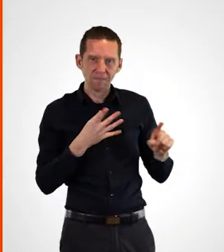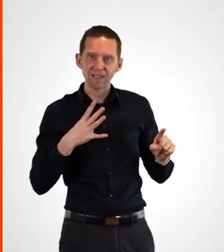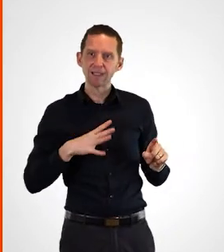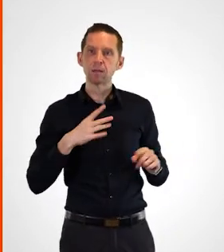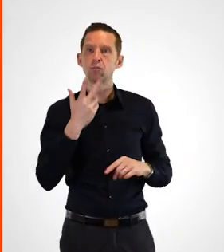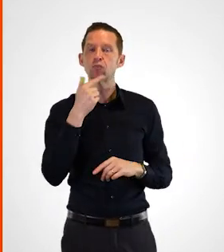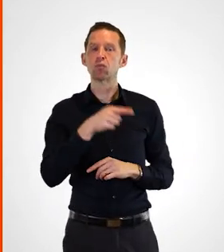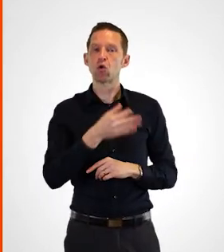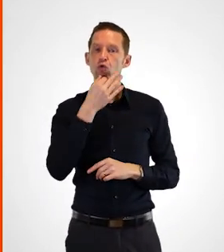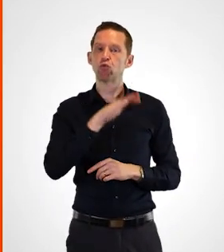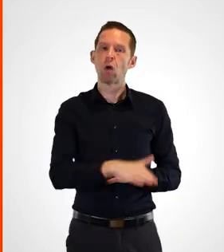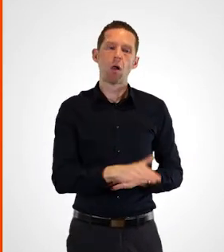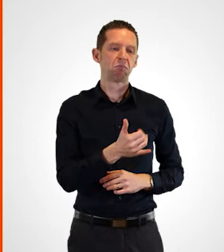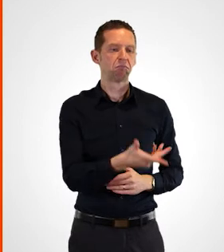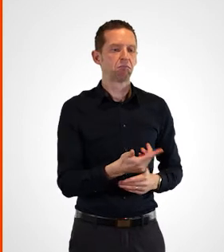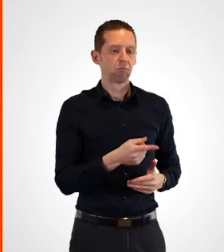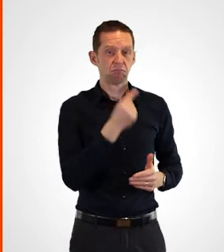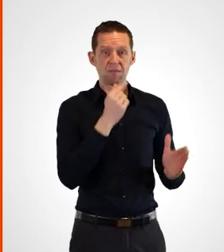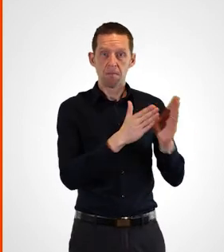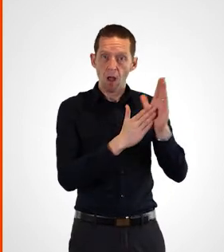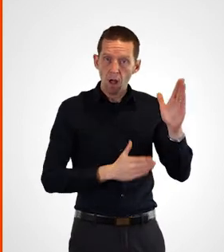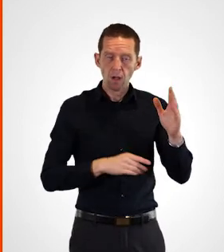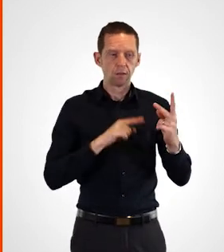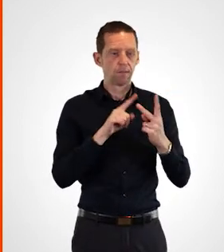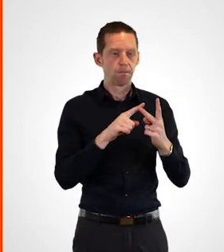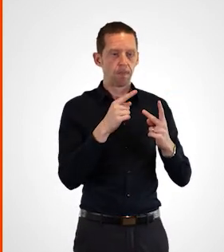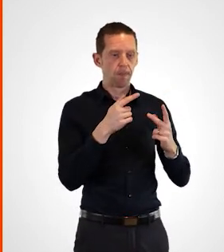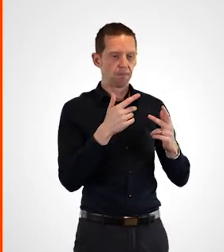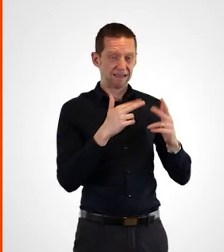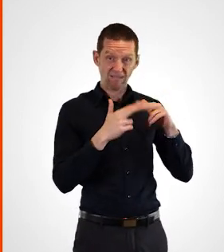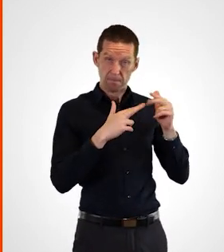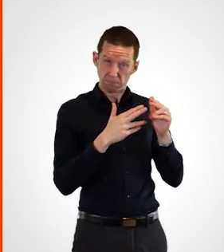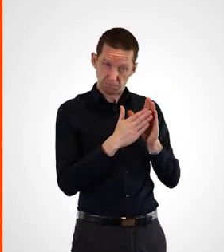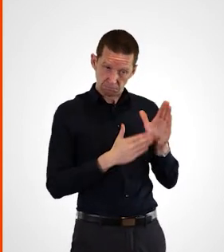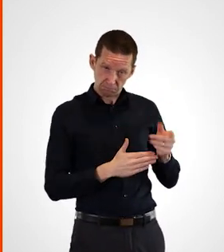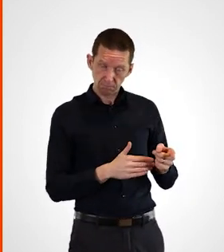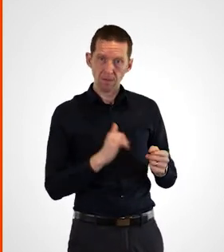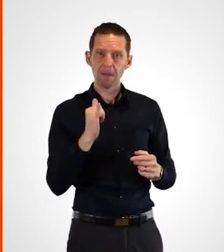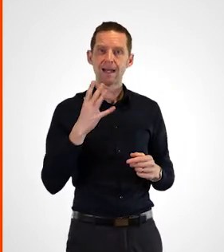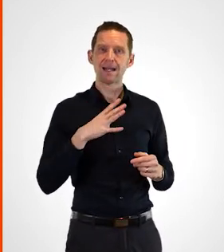So if a child is seeming to be lagging behind, there's a developmental lag, there might be a need